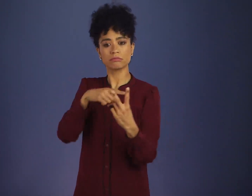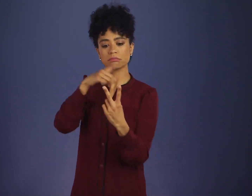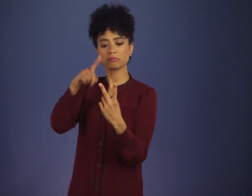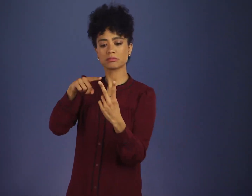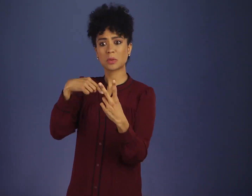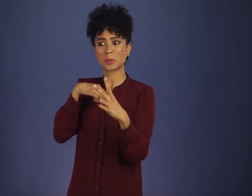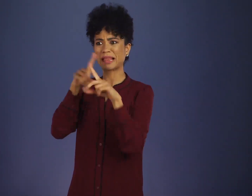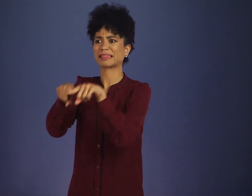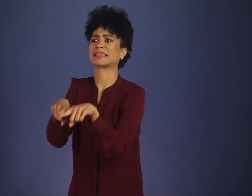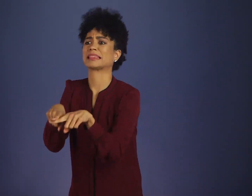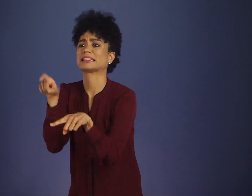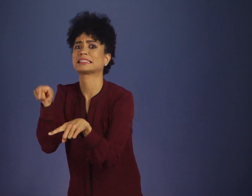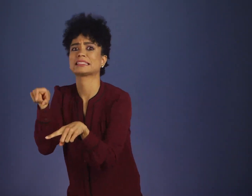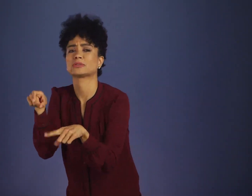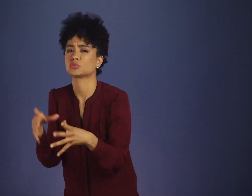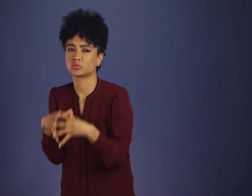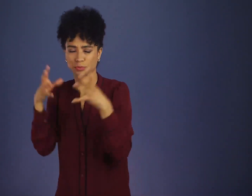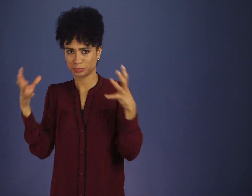or we depend upon them far too much.